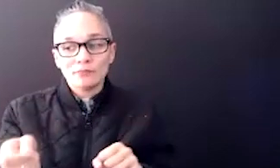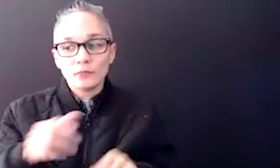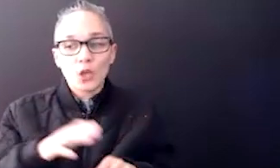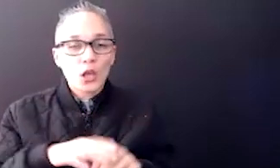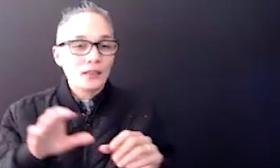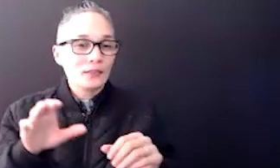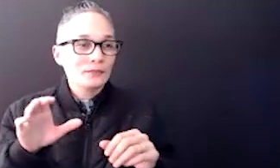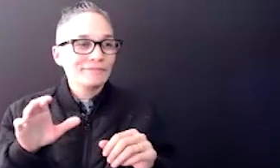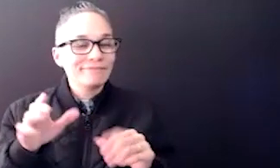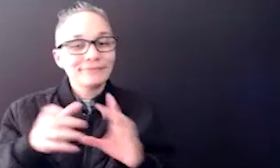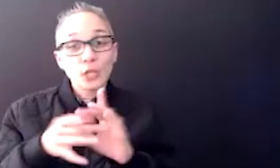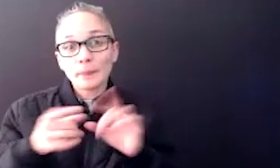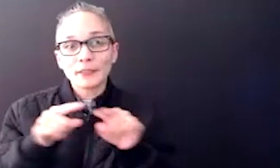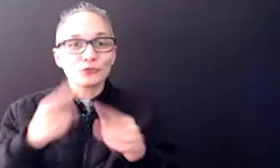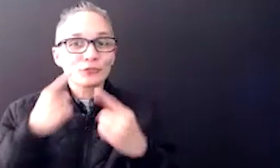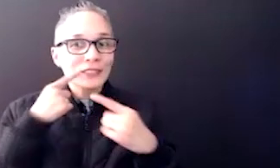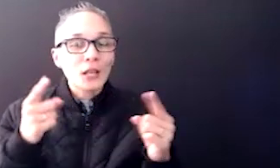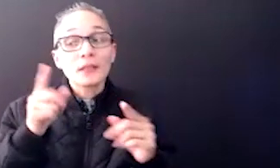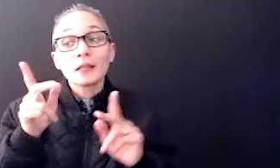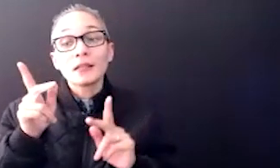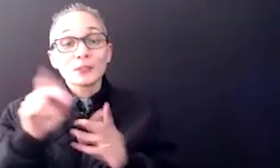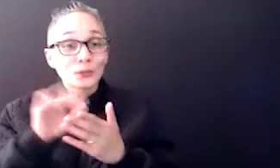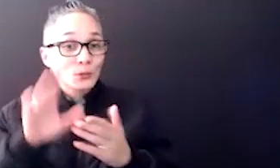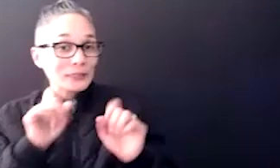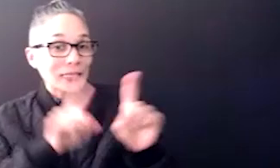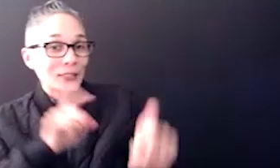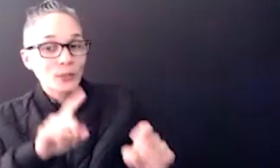so students can ask questions and can, interact with each other there.